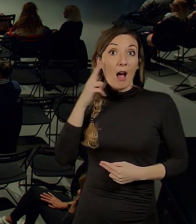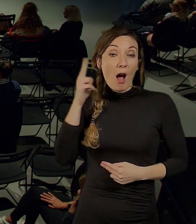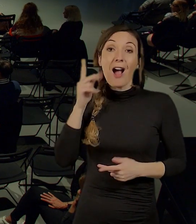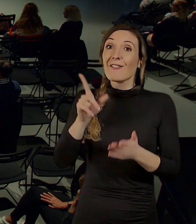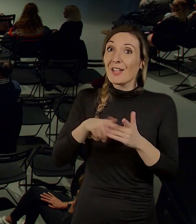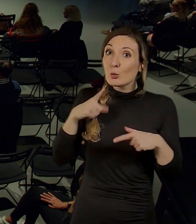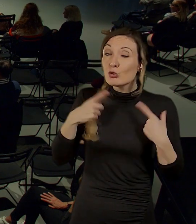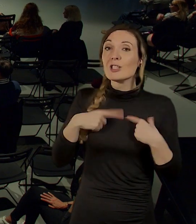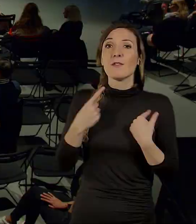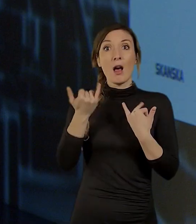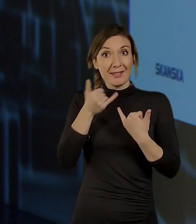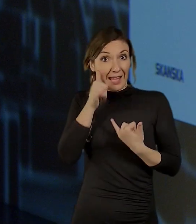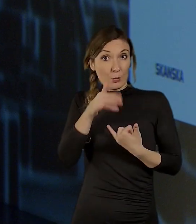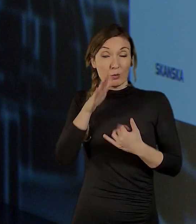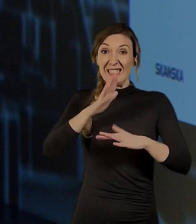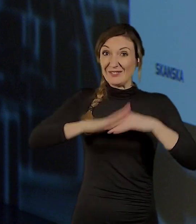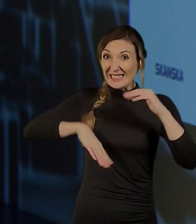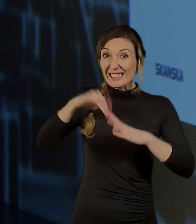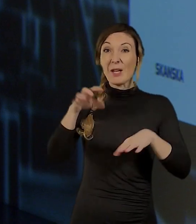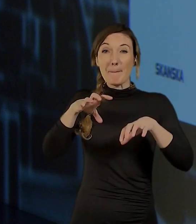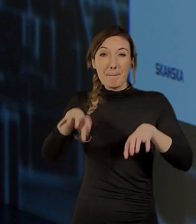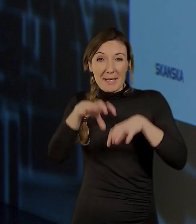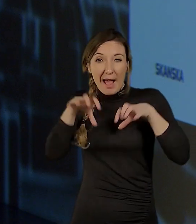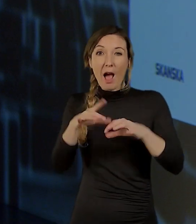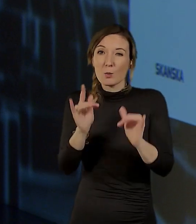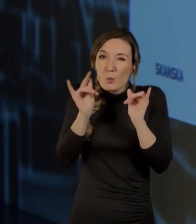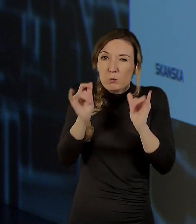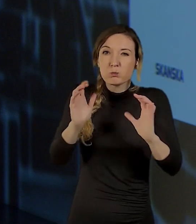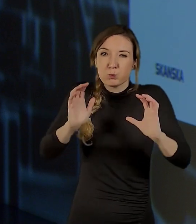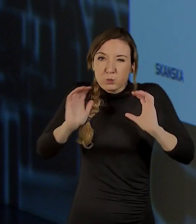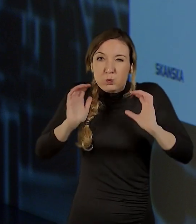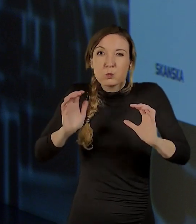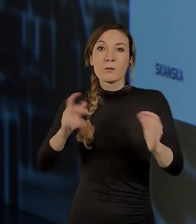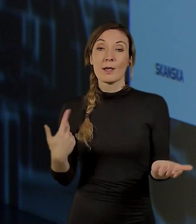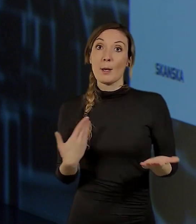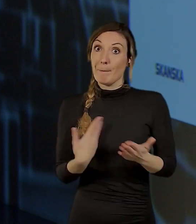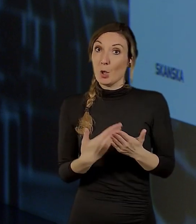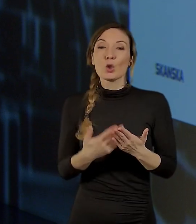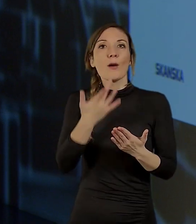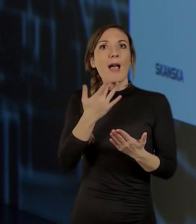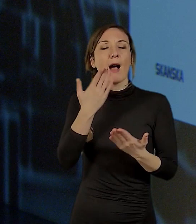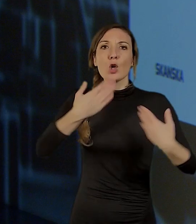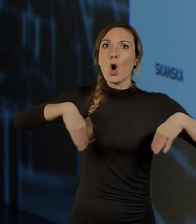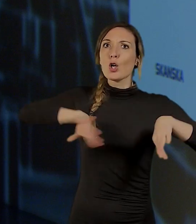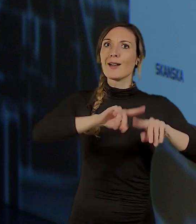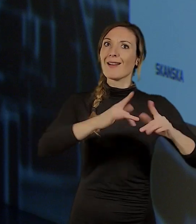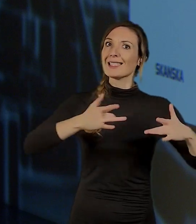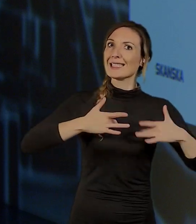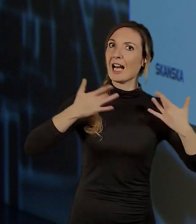during the construction? How is such a thing solved in these projects today? We remember what it was like when housing estates were being built, when people were wading through mud.